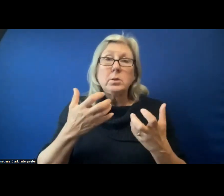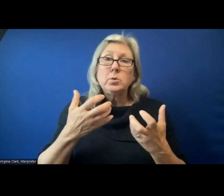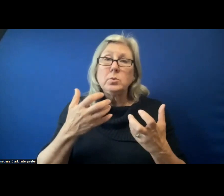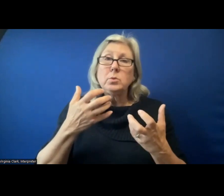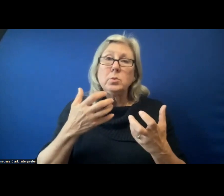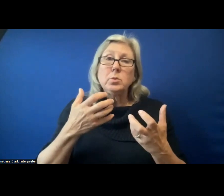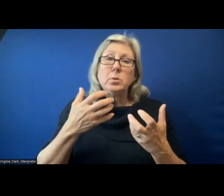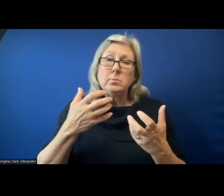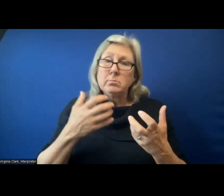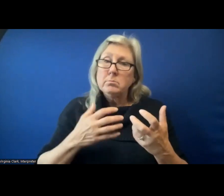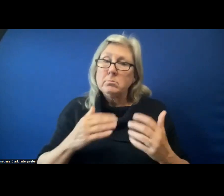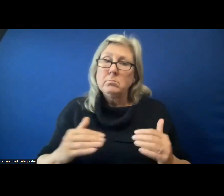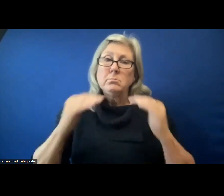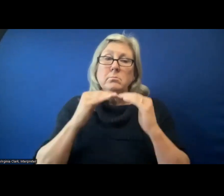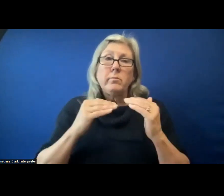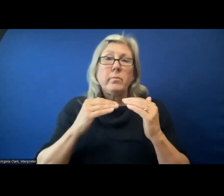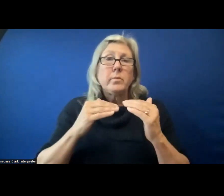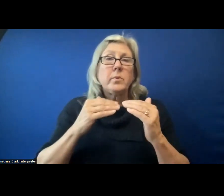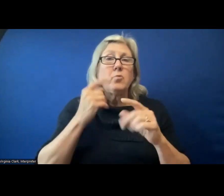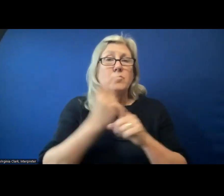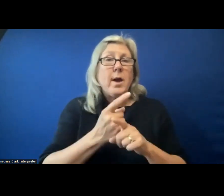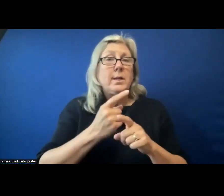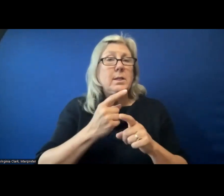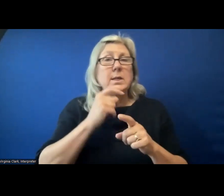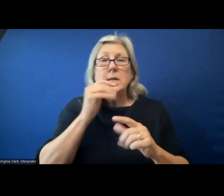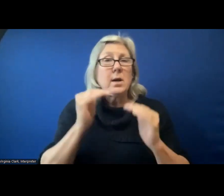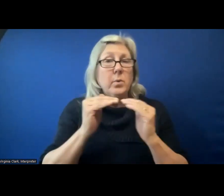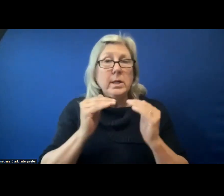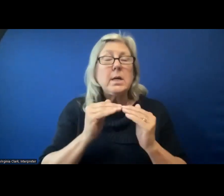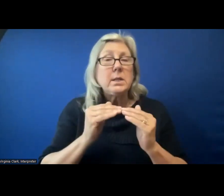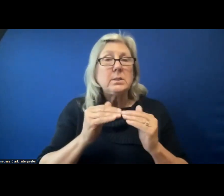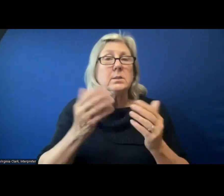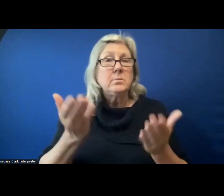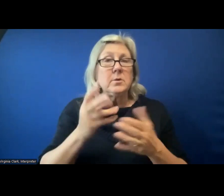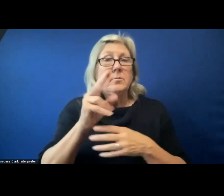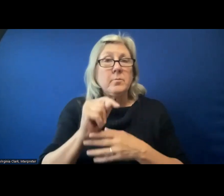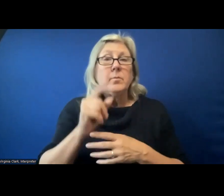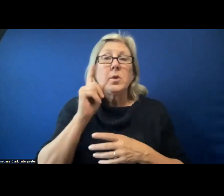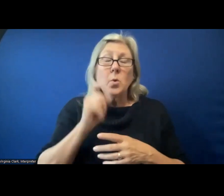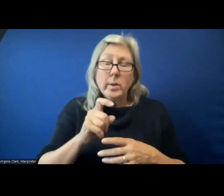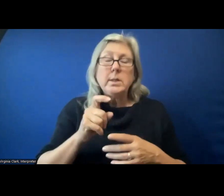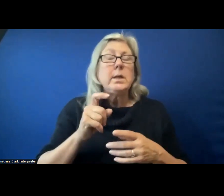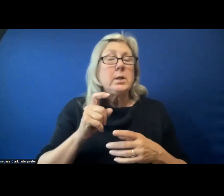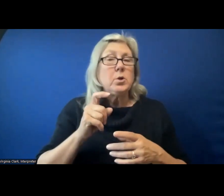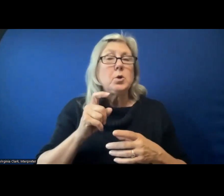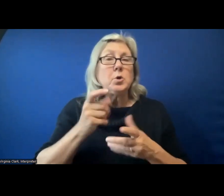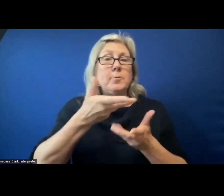citizens of this state, then we must do so concurrently and inclusively with all people.